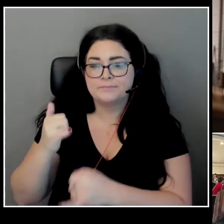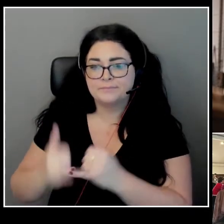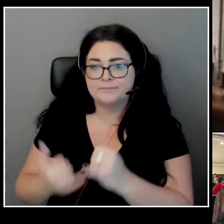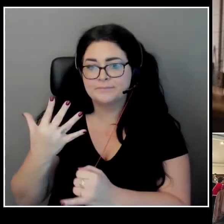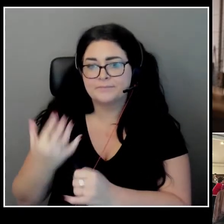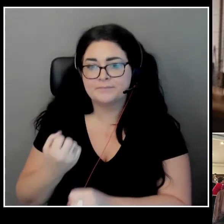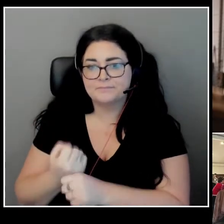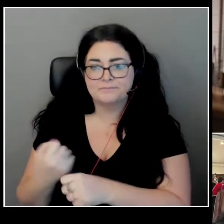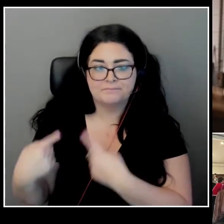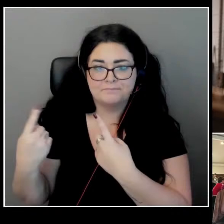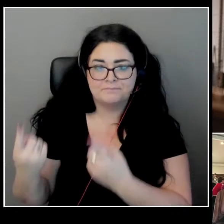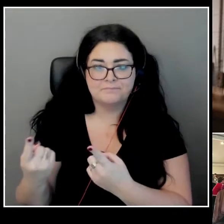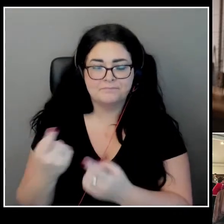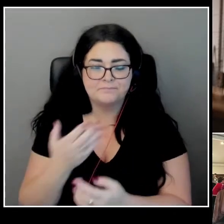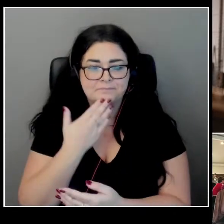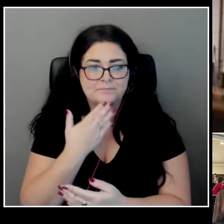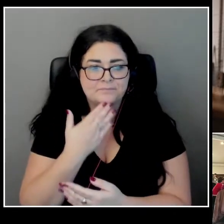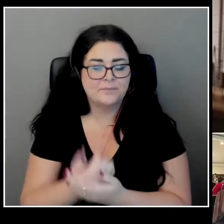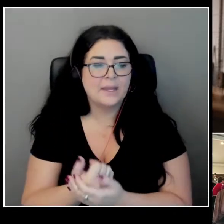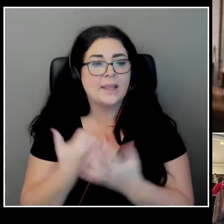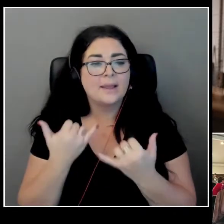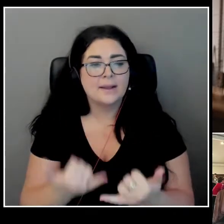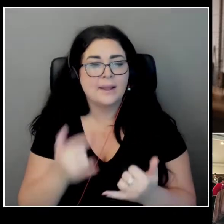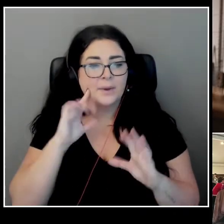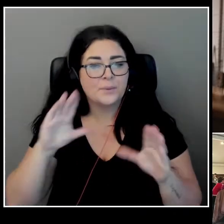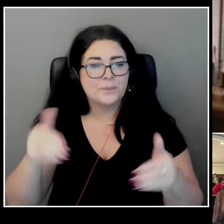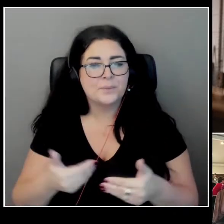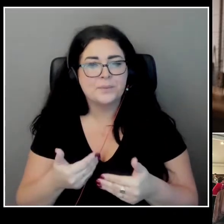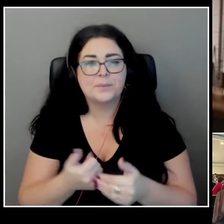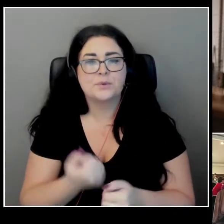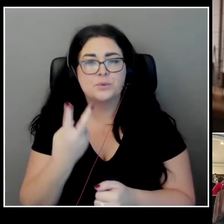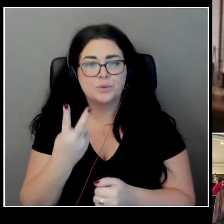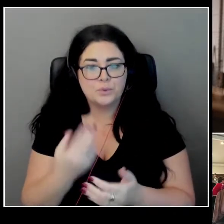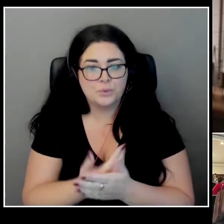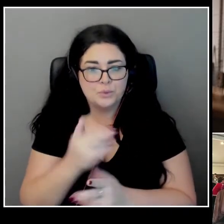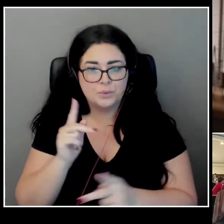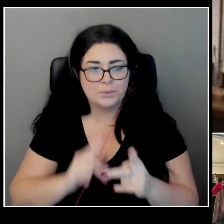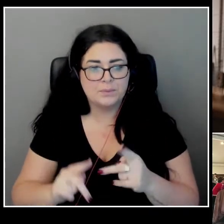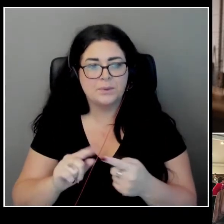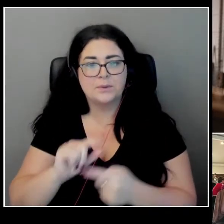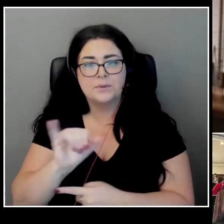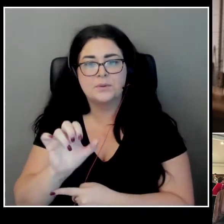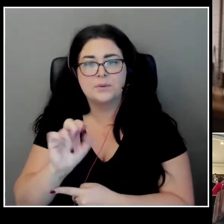A warm welcome to two new incoming members, Jennifer Warren and Randy Drover,